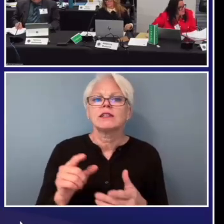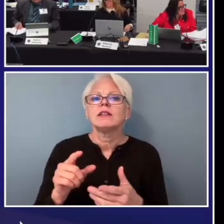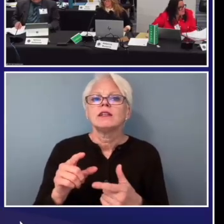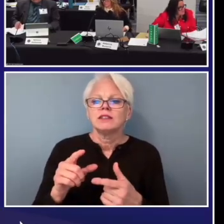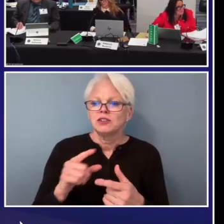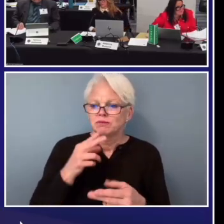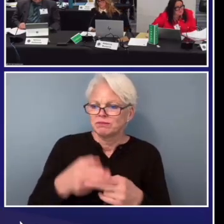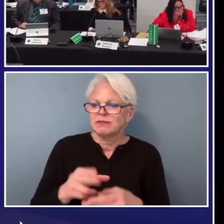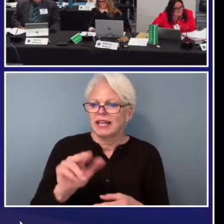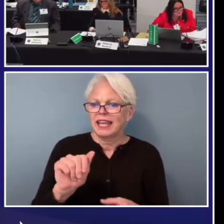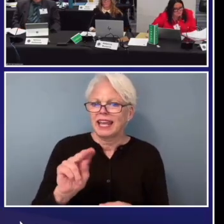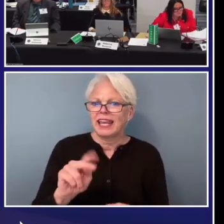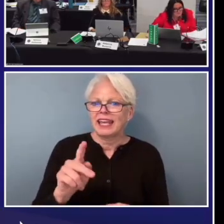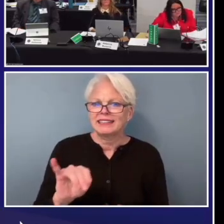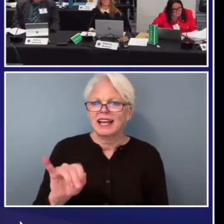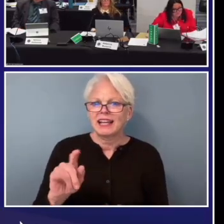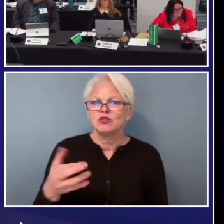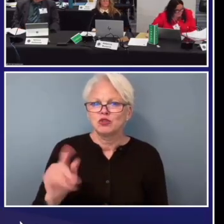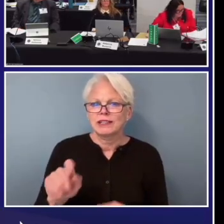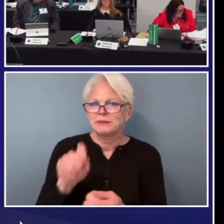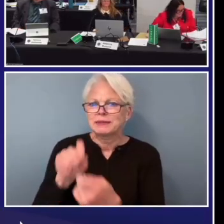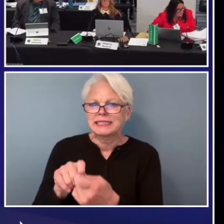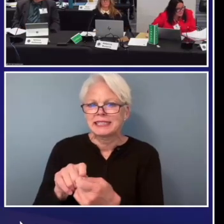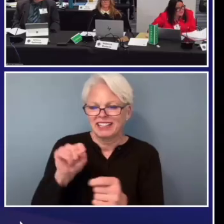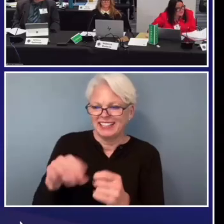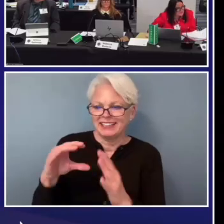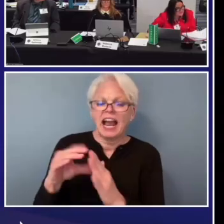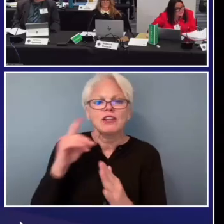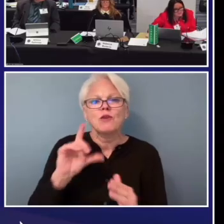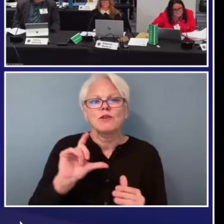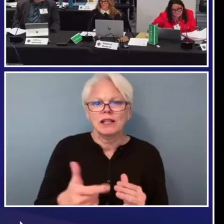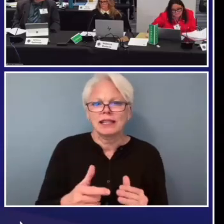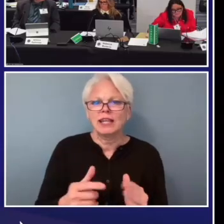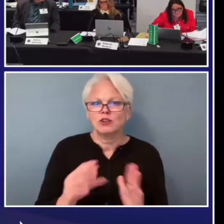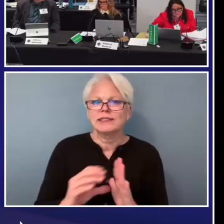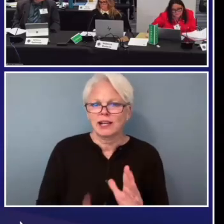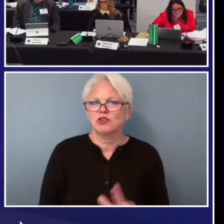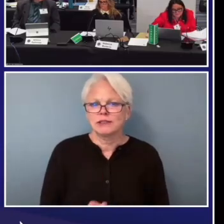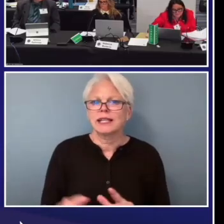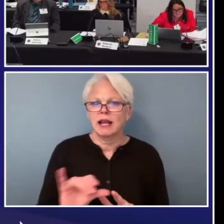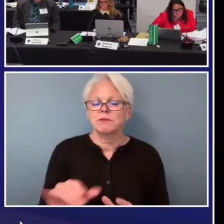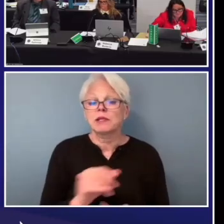here, and then I know there are later sections, and then the 2nd question is you've